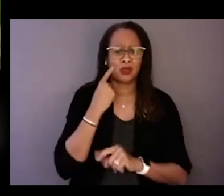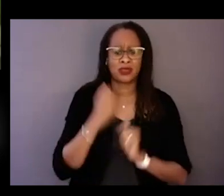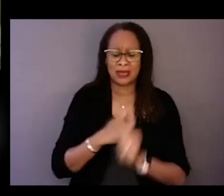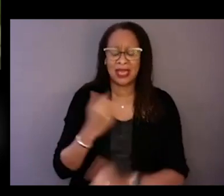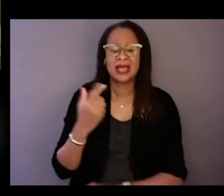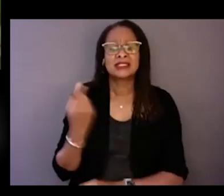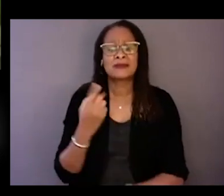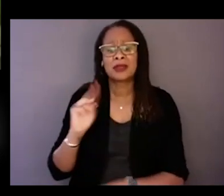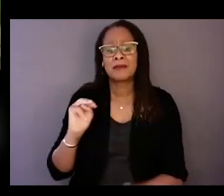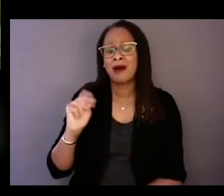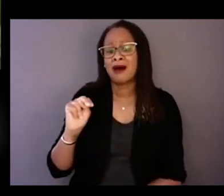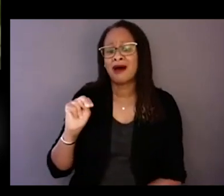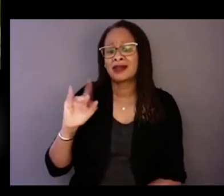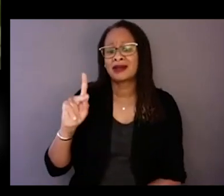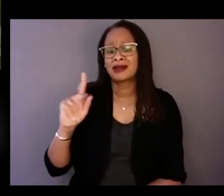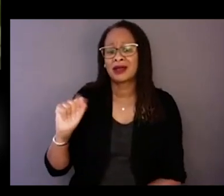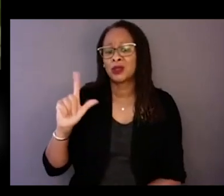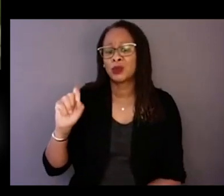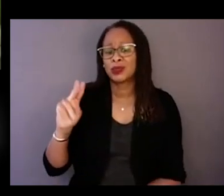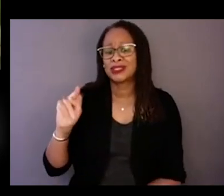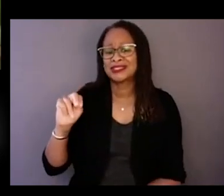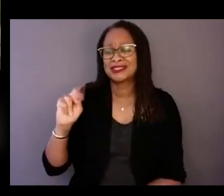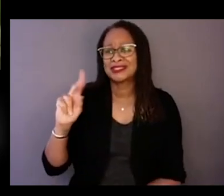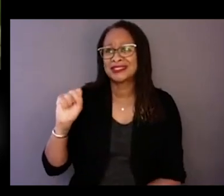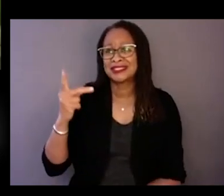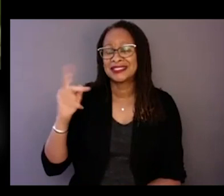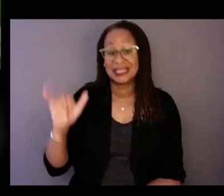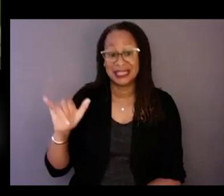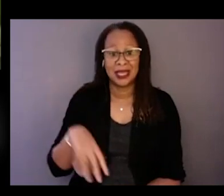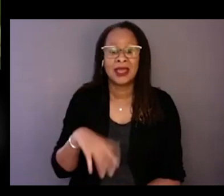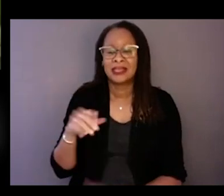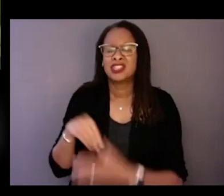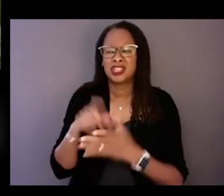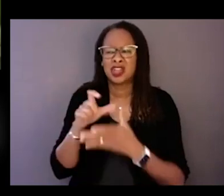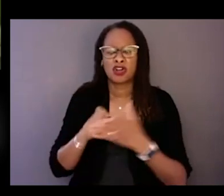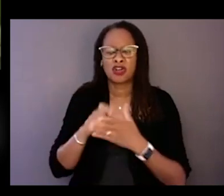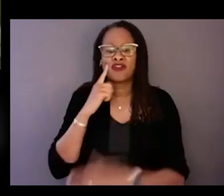when she was asked in an article that Jessica Bennett wrote for the New York Times following the film.